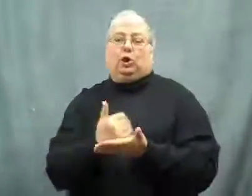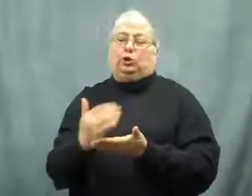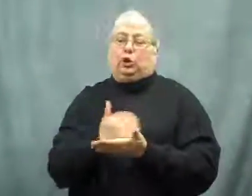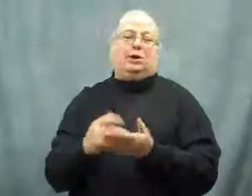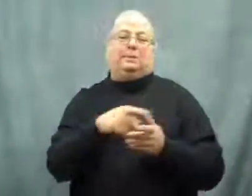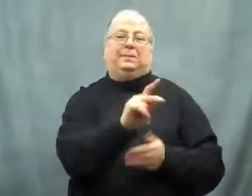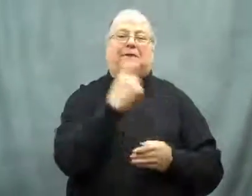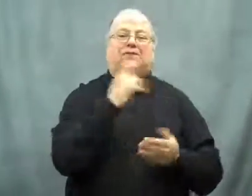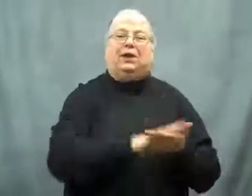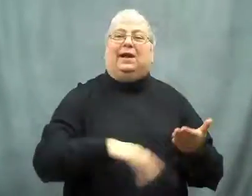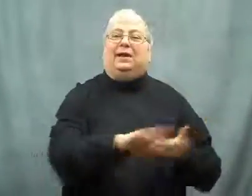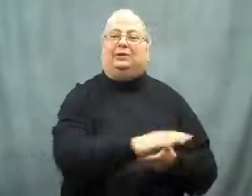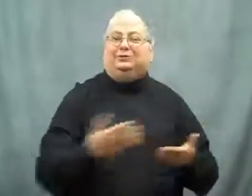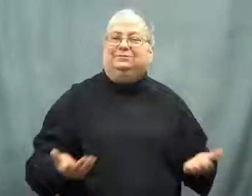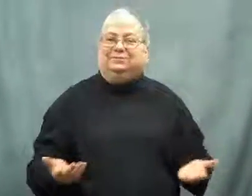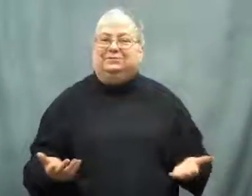to help students pay for college.